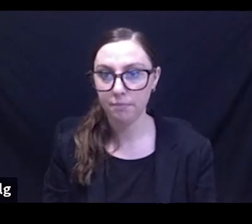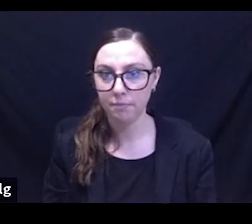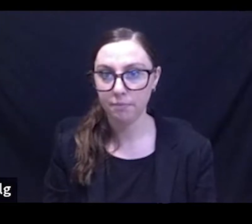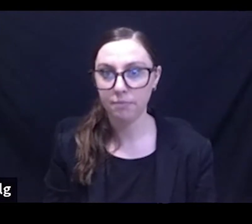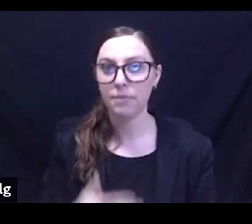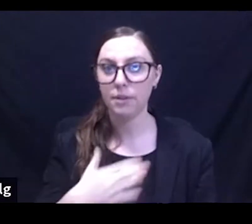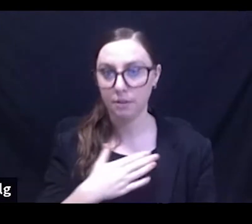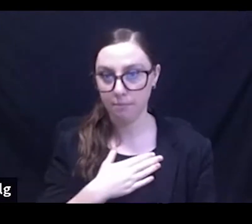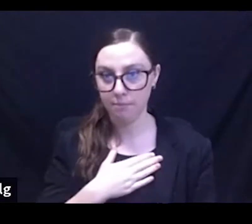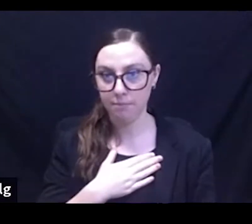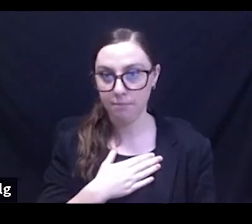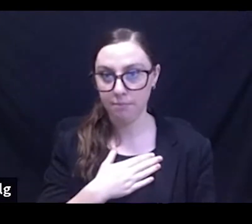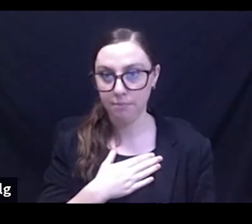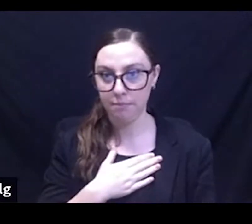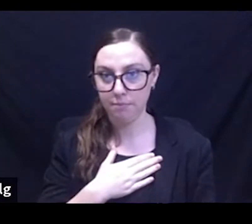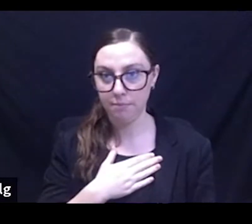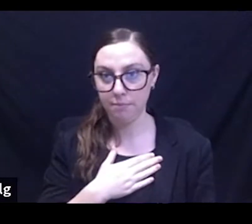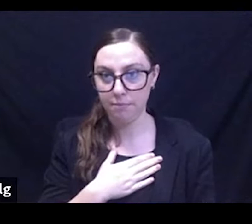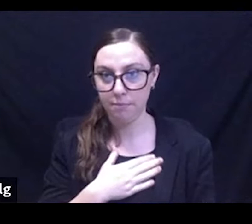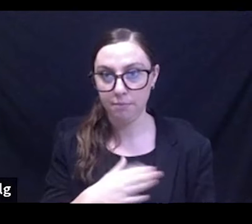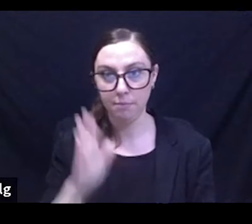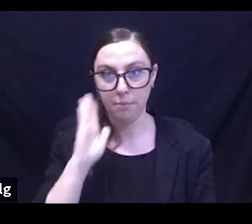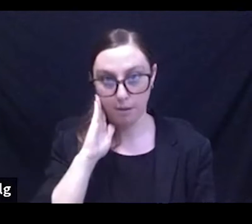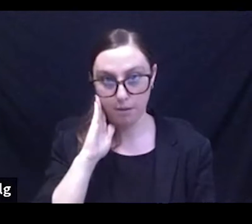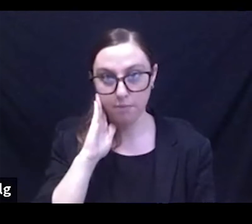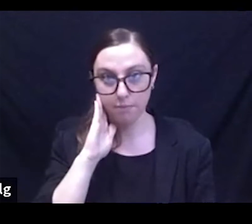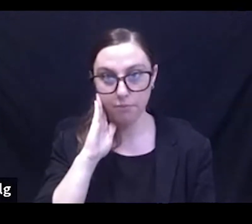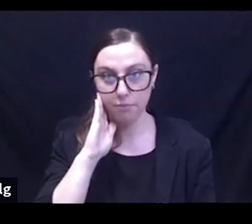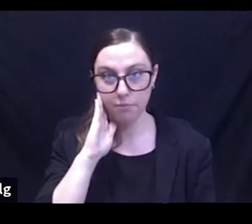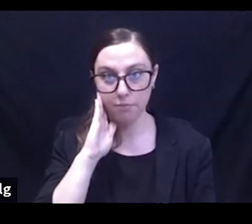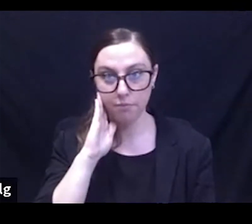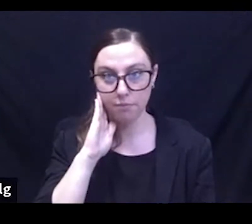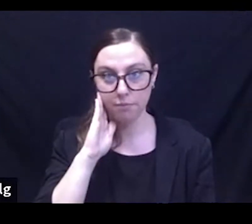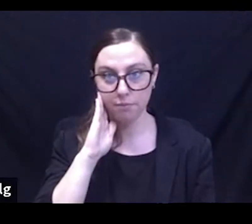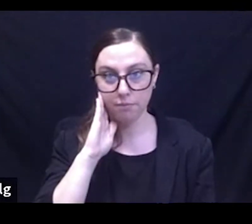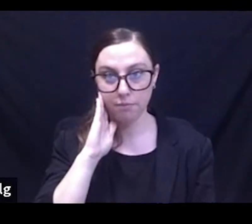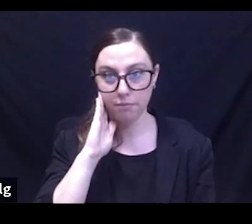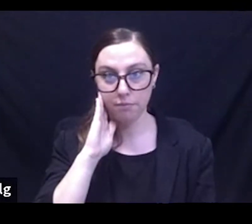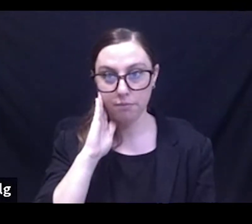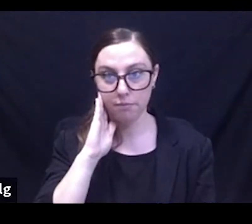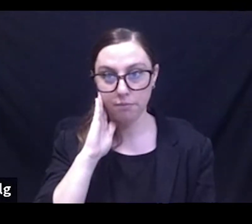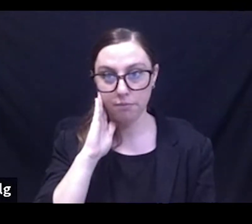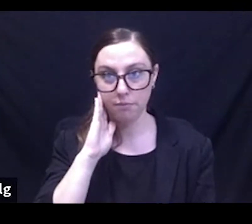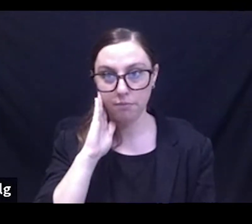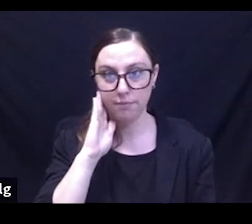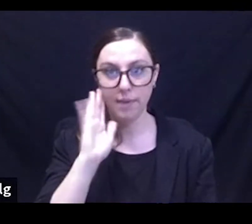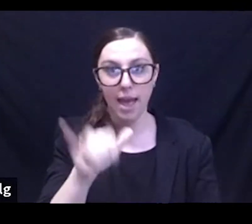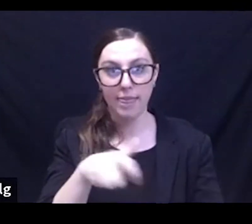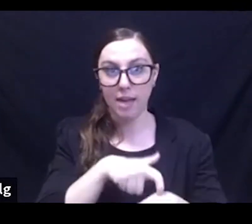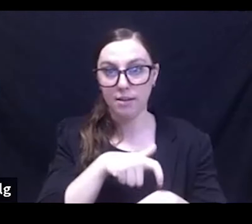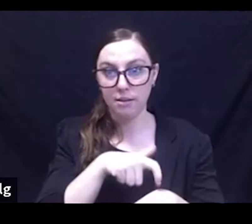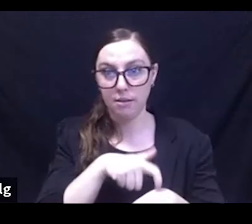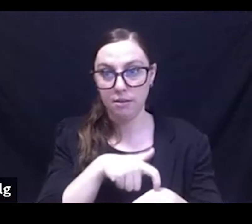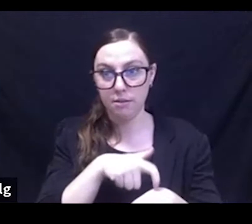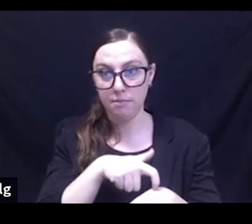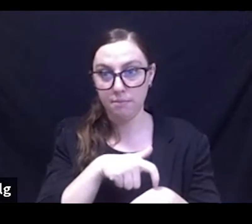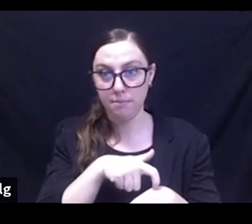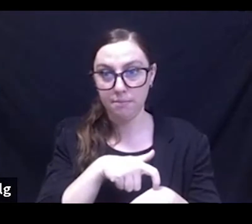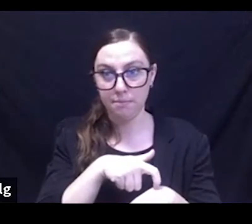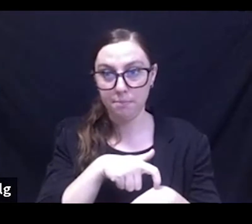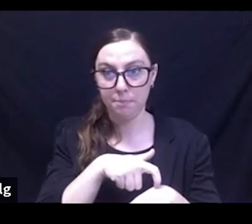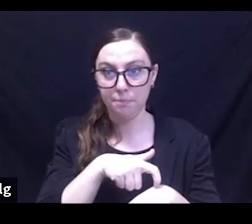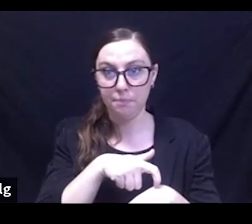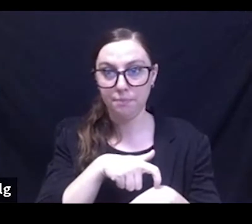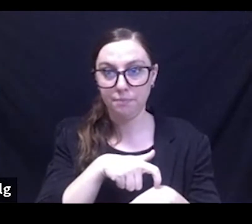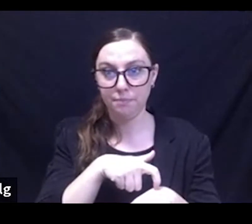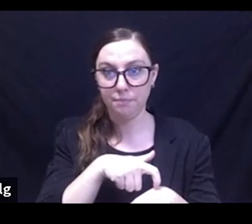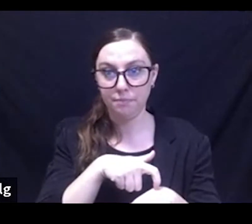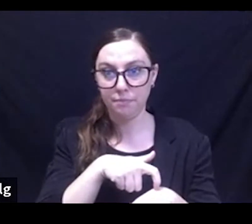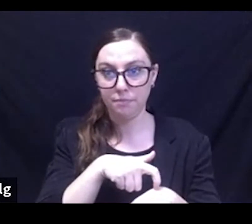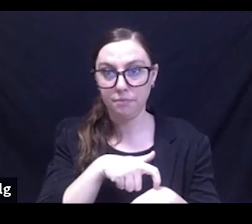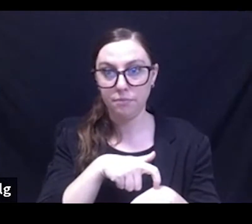My bed at the time was